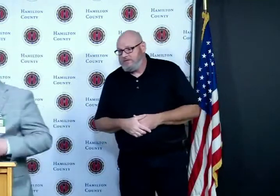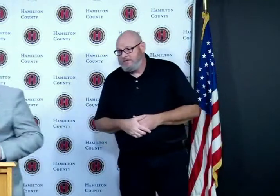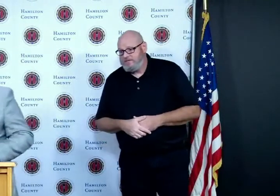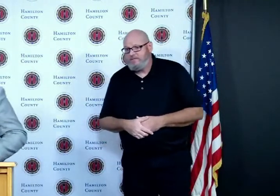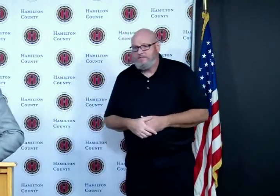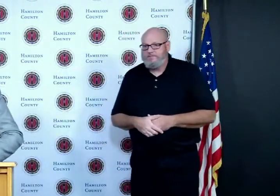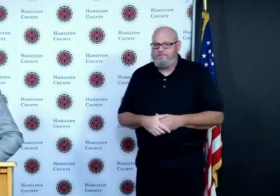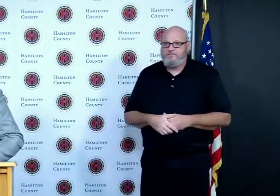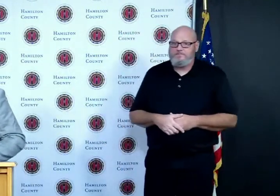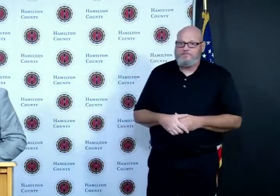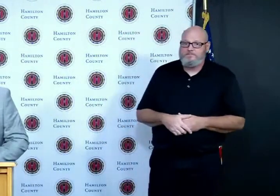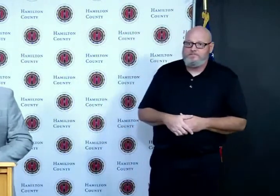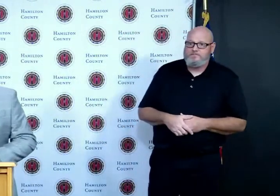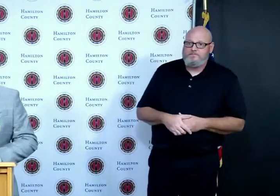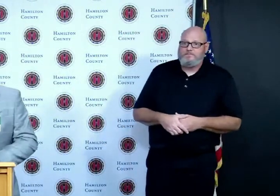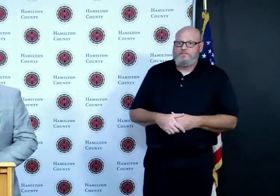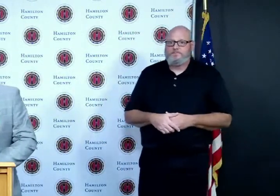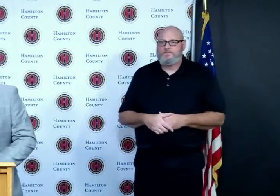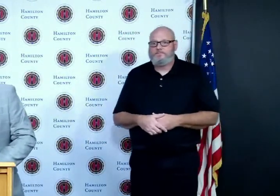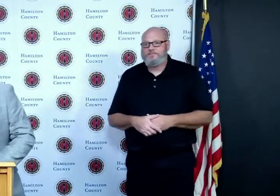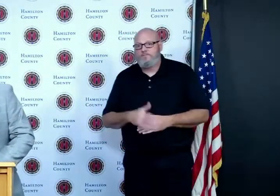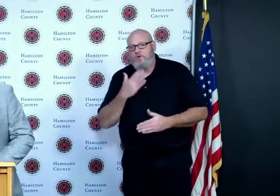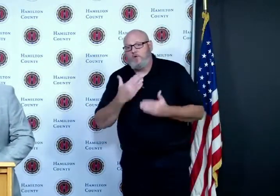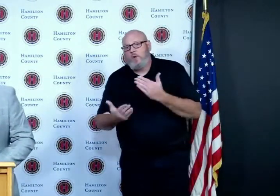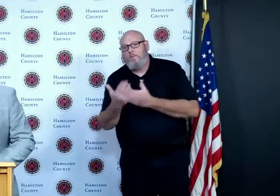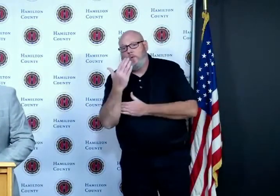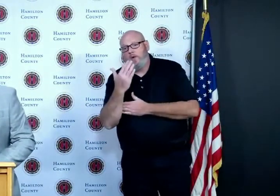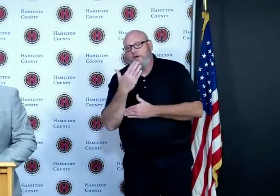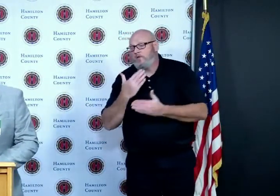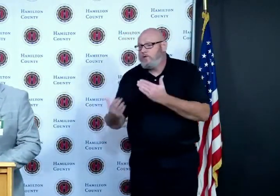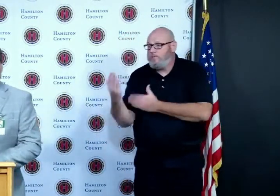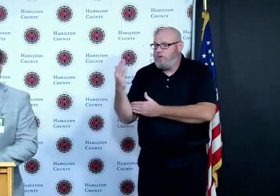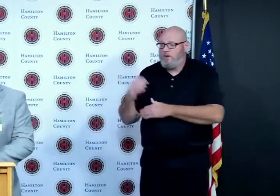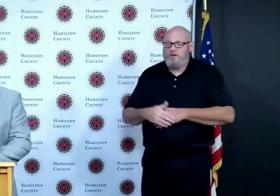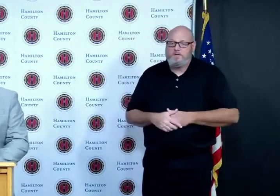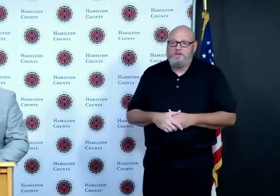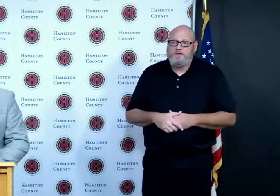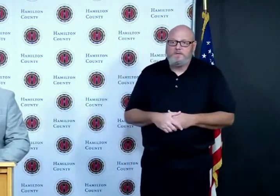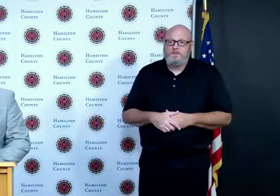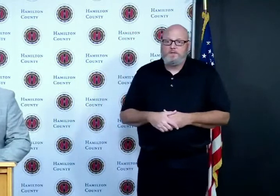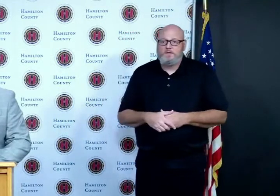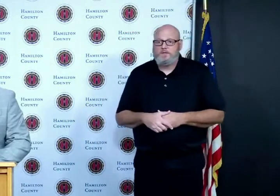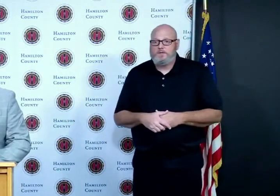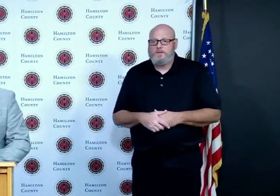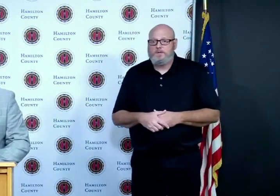good morning mark good morning Greg are you my questions